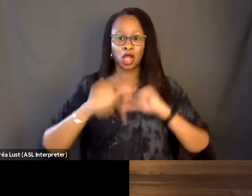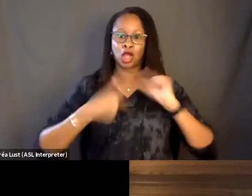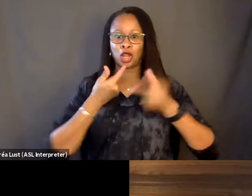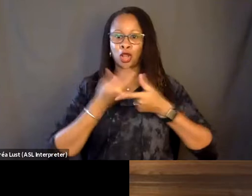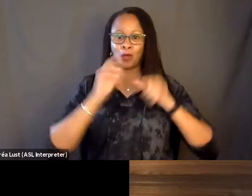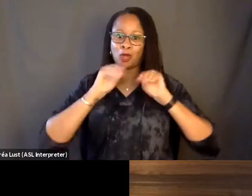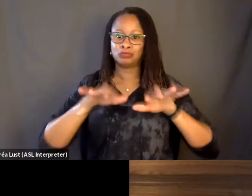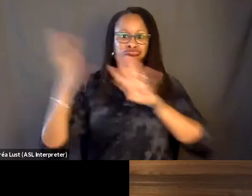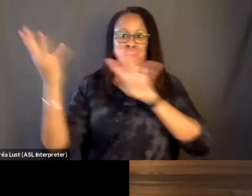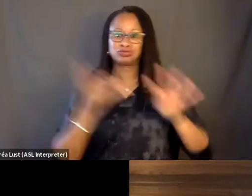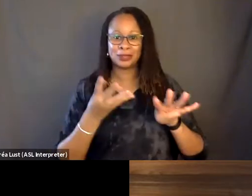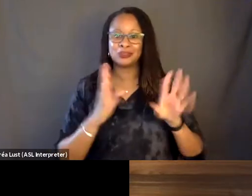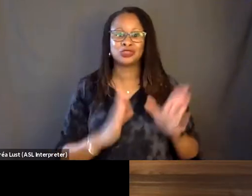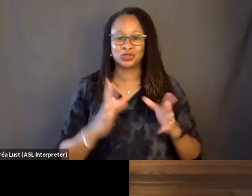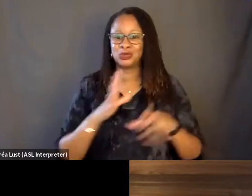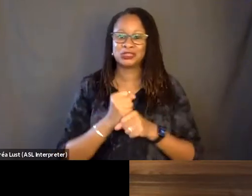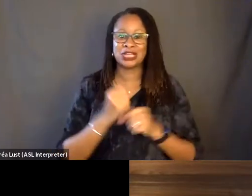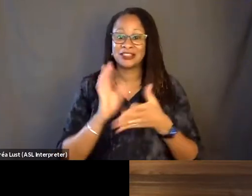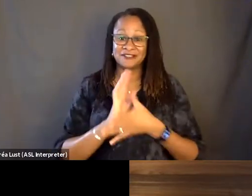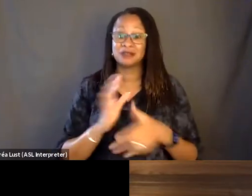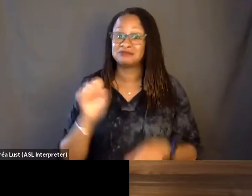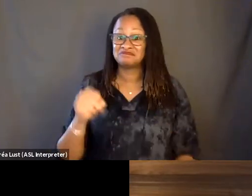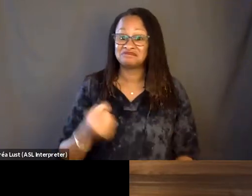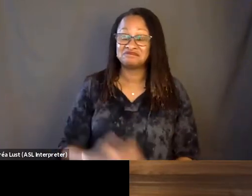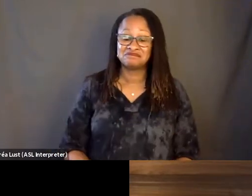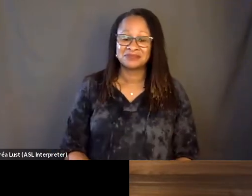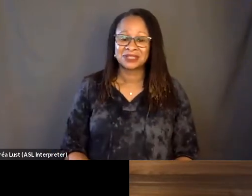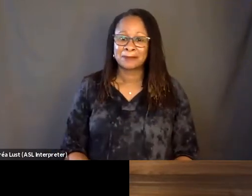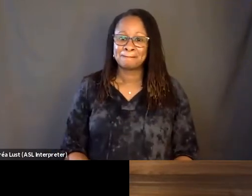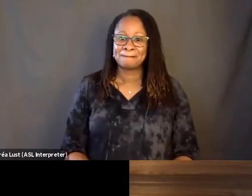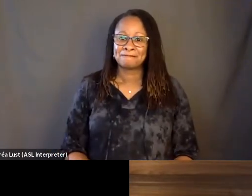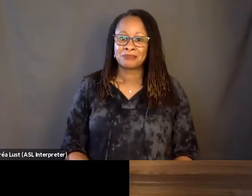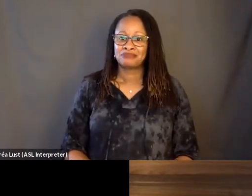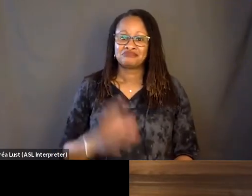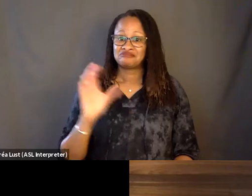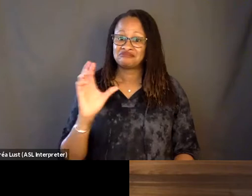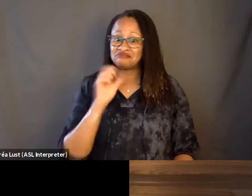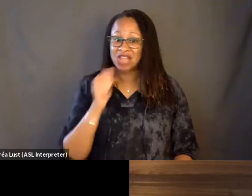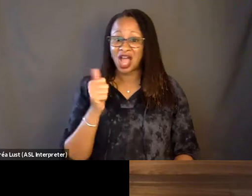to take this film. Not anything to do with financial consideration,